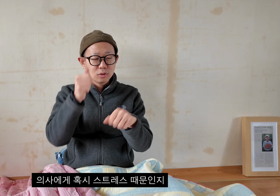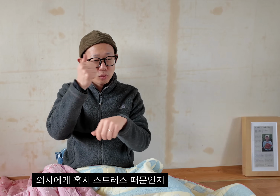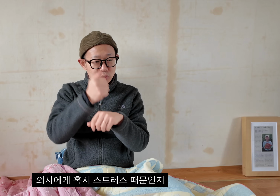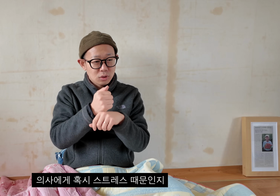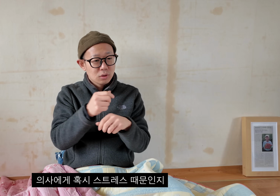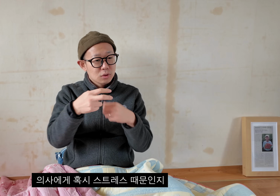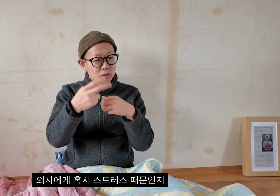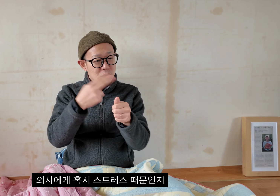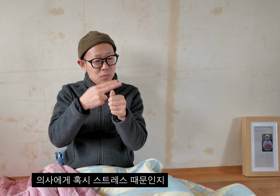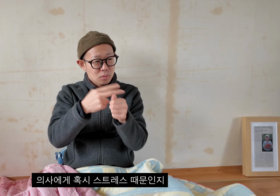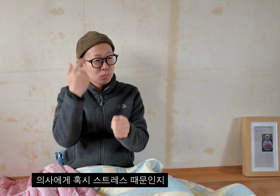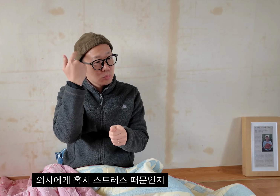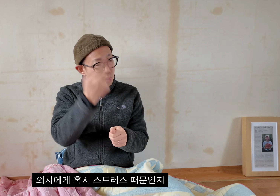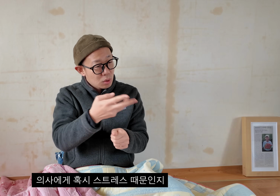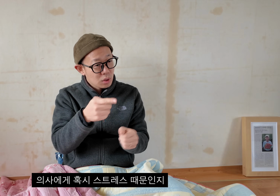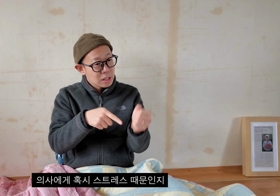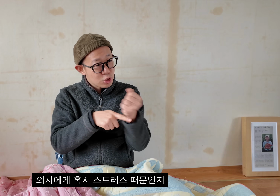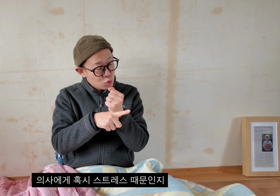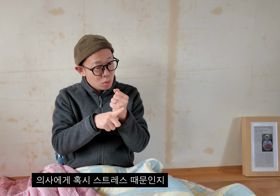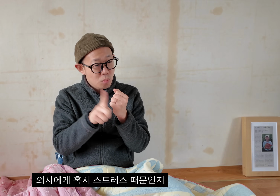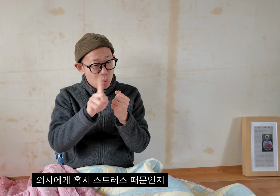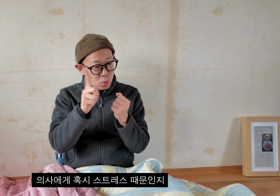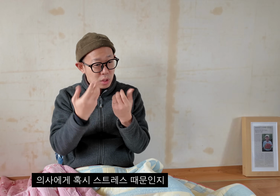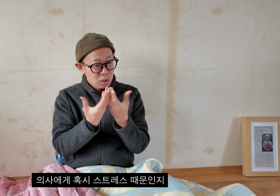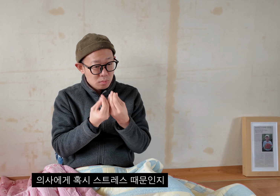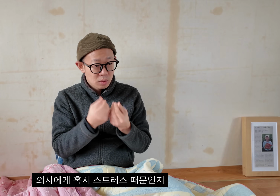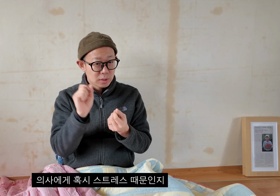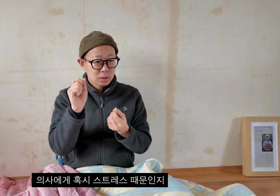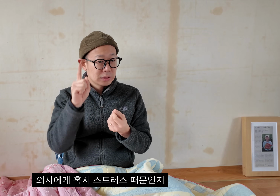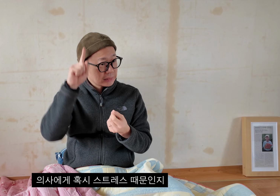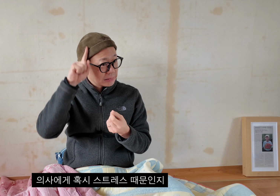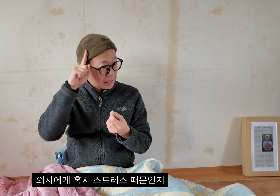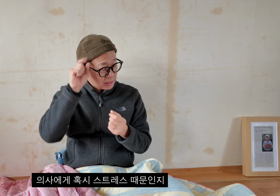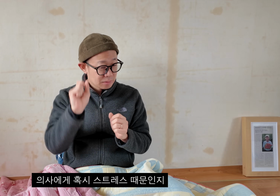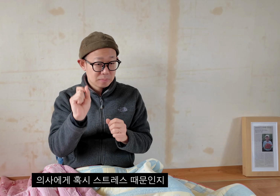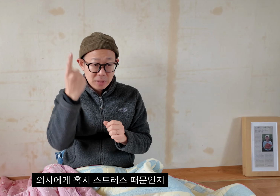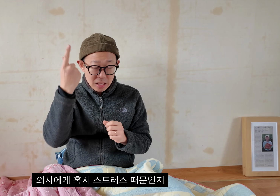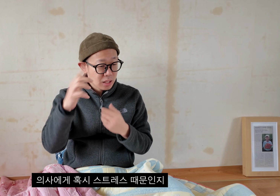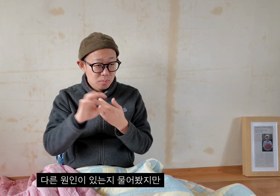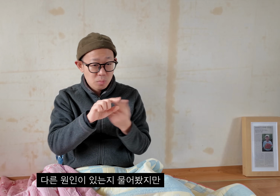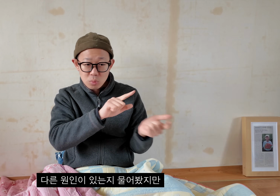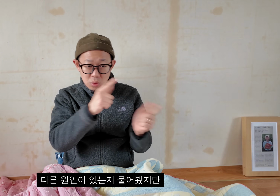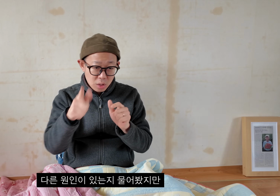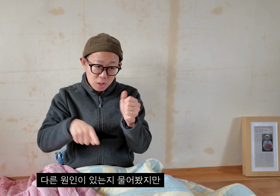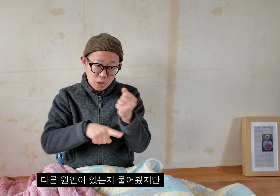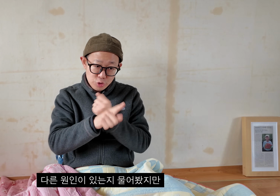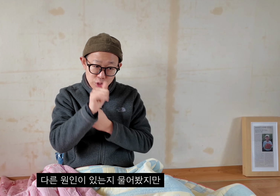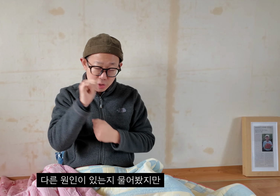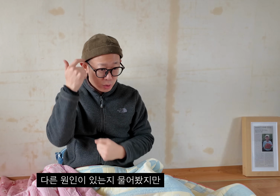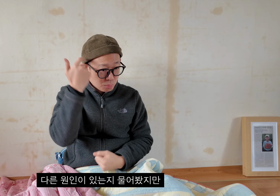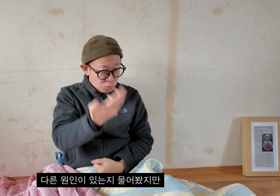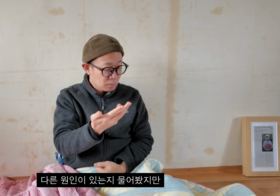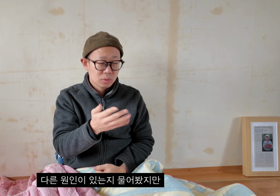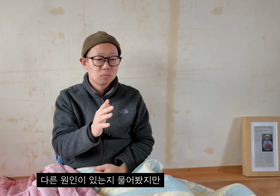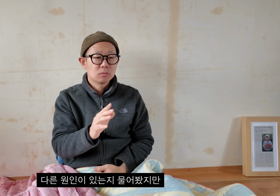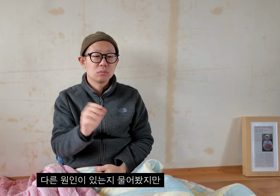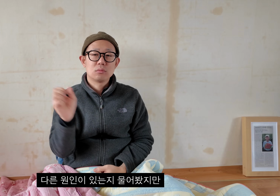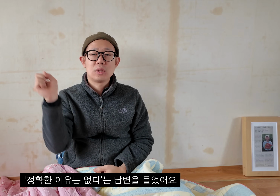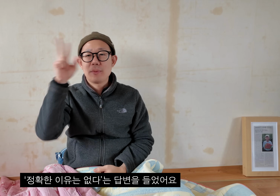I asked the doctor—stress? Something else?